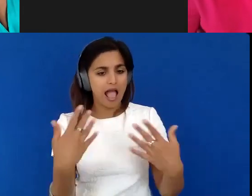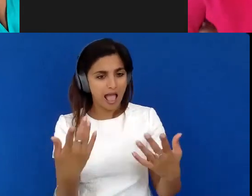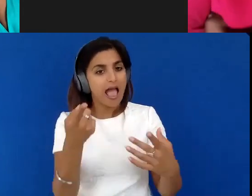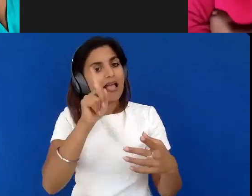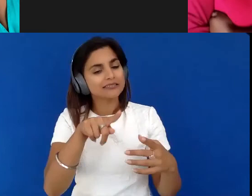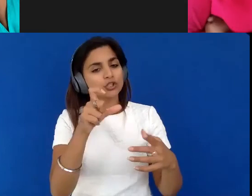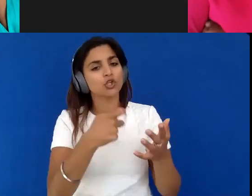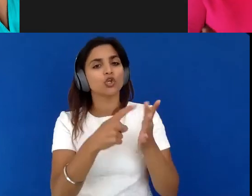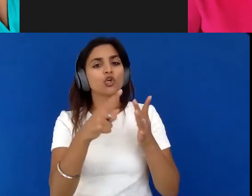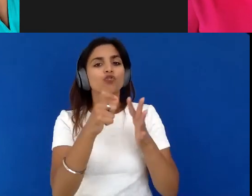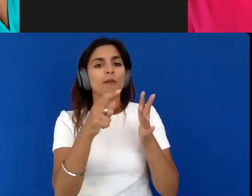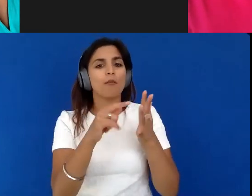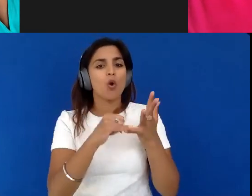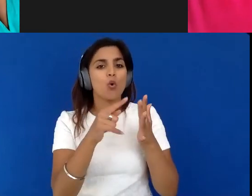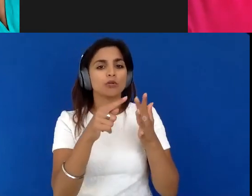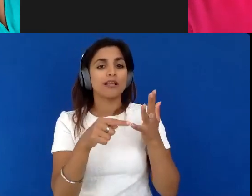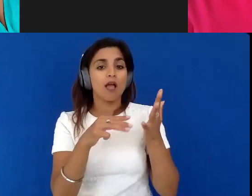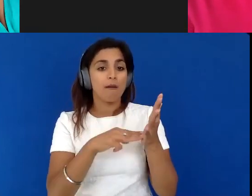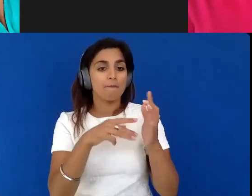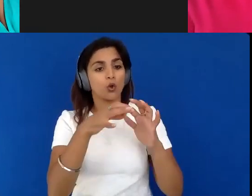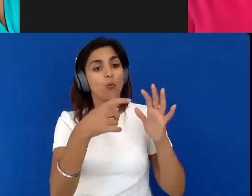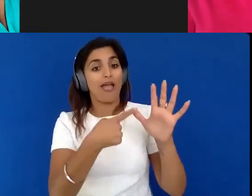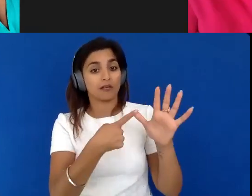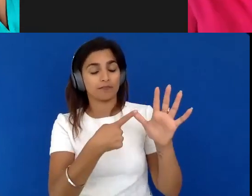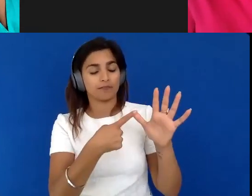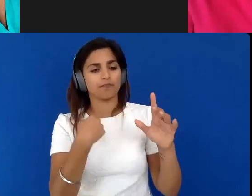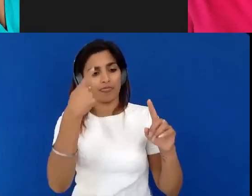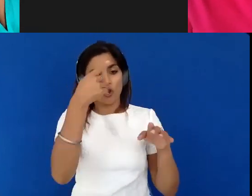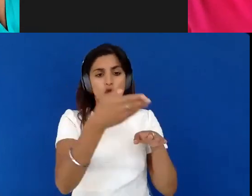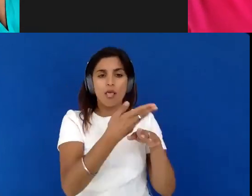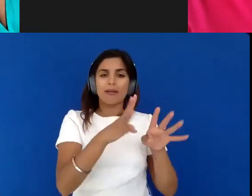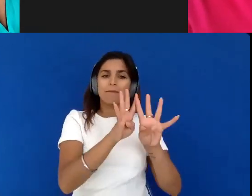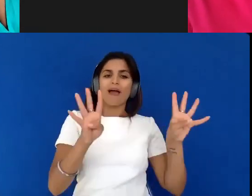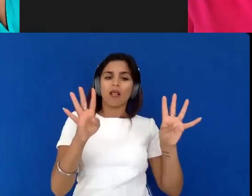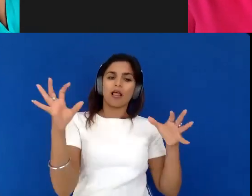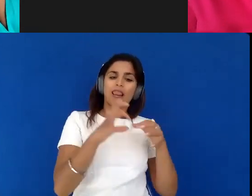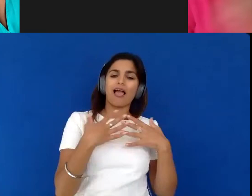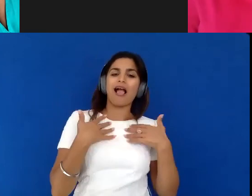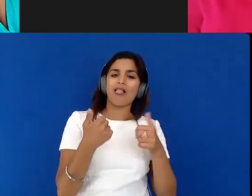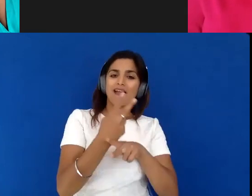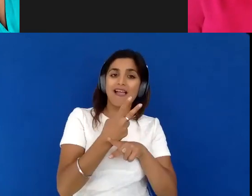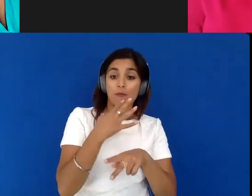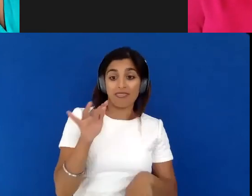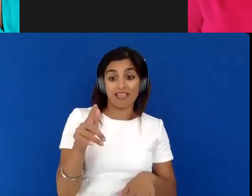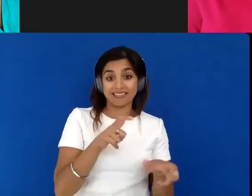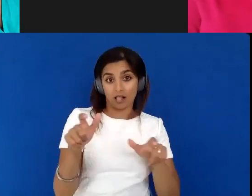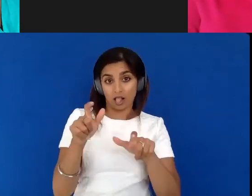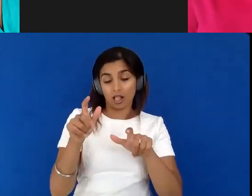questions I think the earlier panel the health panel are going to be on there possibly us answering questions from the previous panel a lot of people had